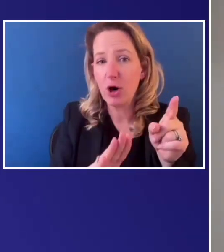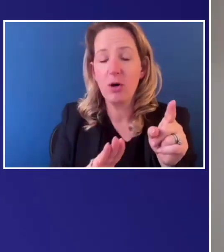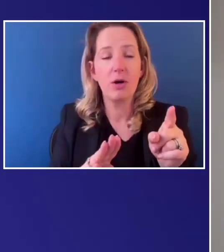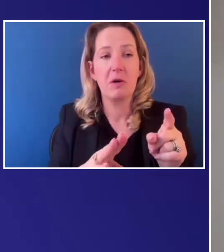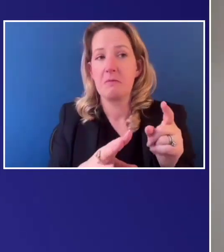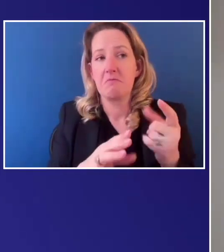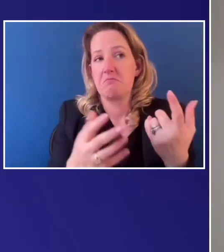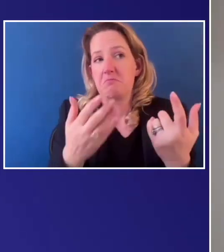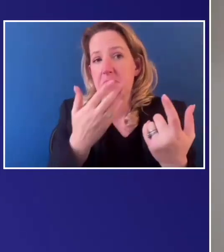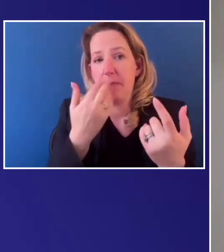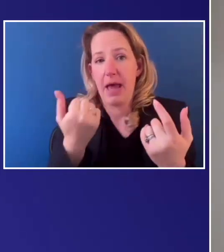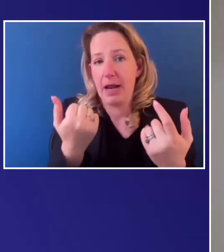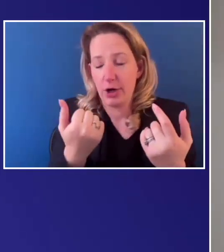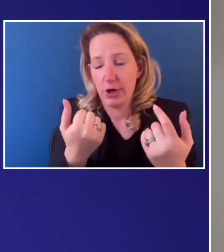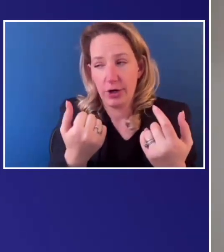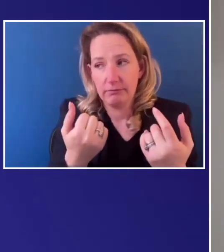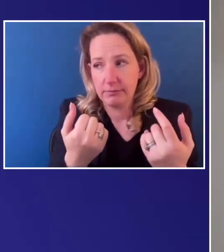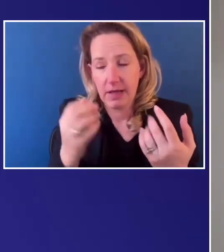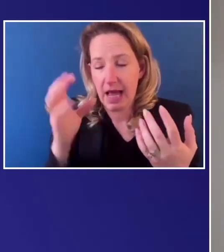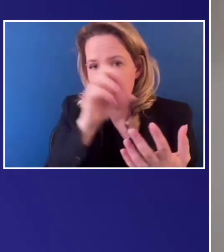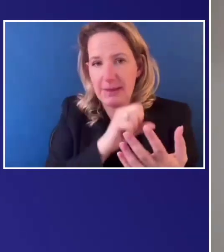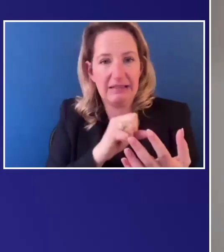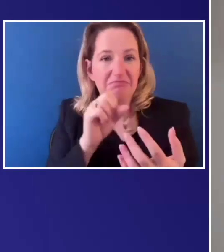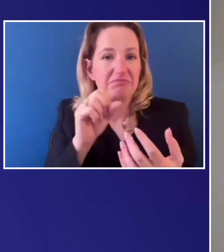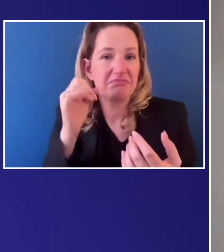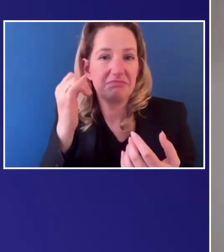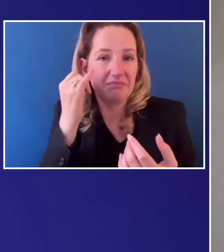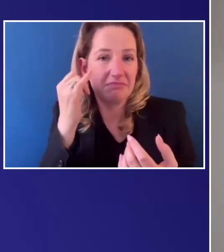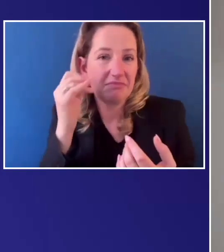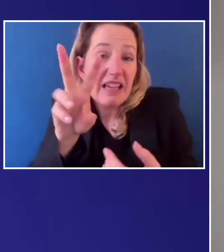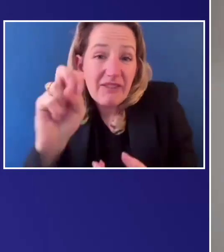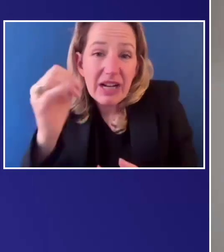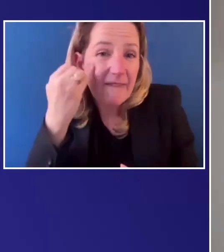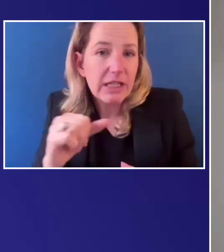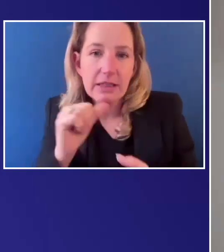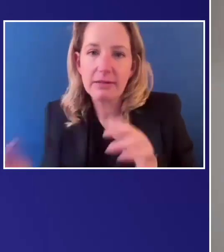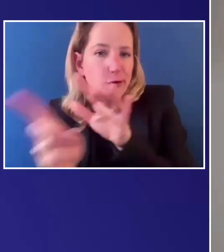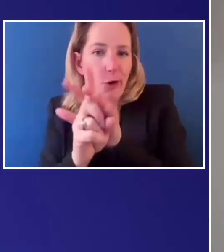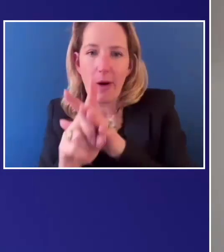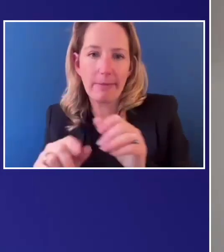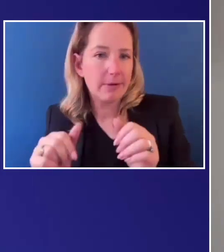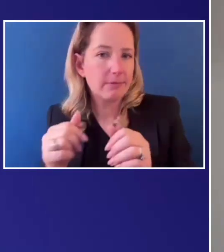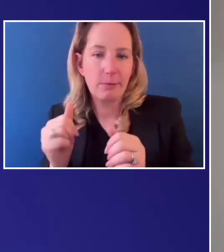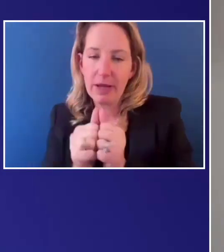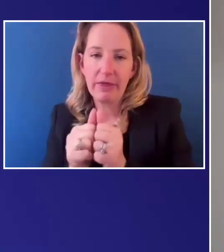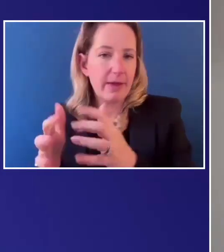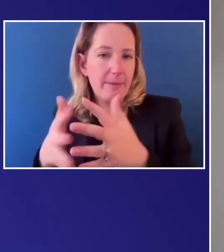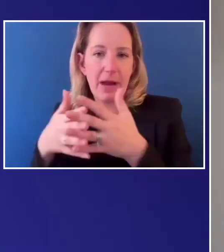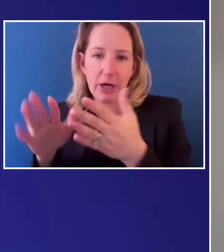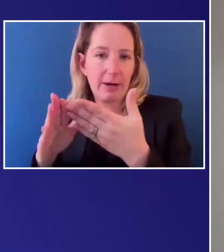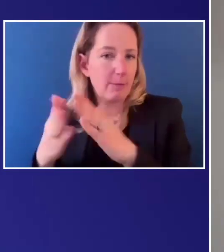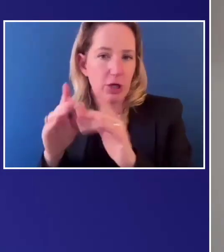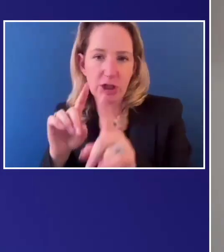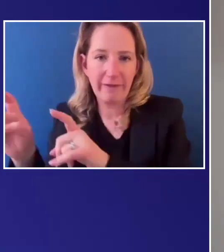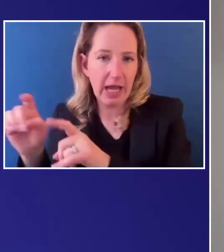That's at least an idea that's been contemplated. So there's at least three different options on the table. We have not determined what it means to be in the same field of study.